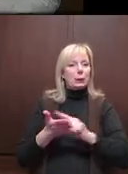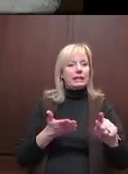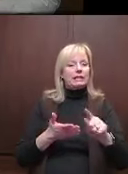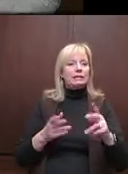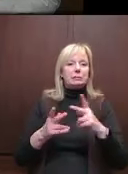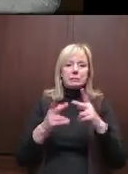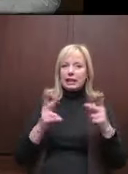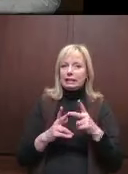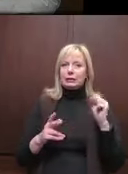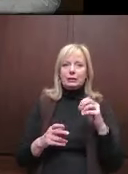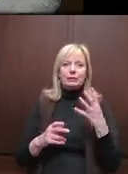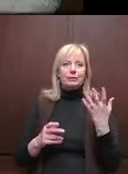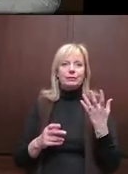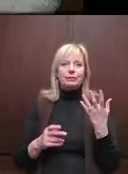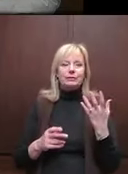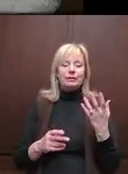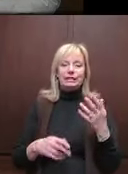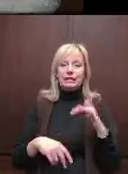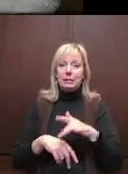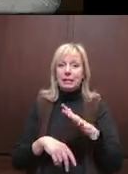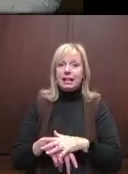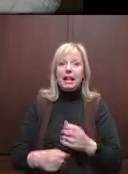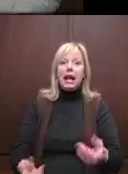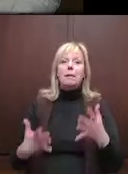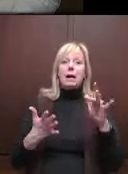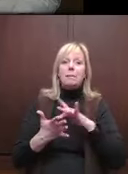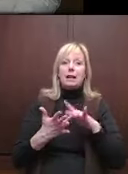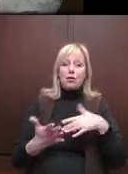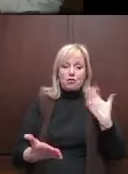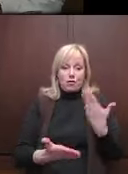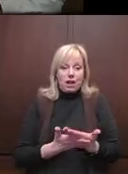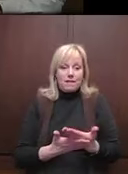And so depending upon the amount of vaccine and we believe we have enough